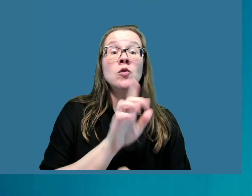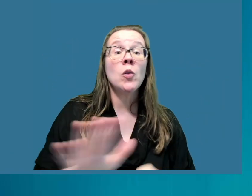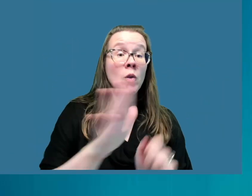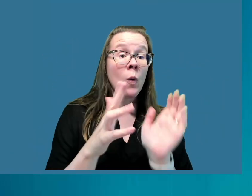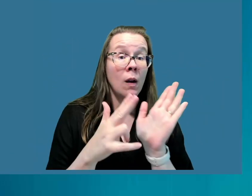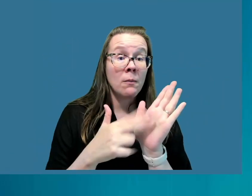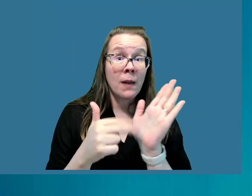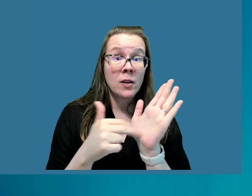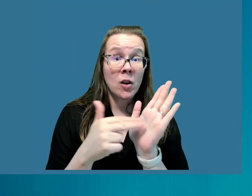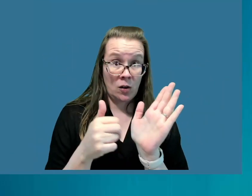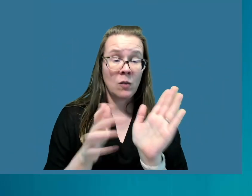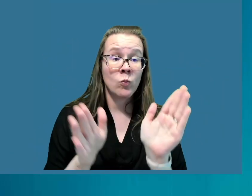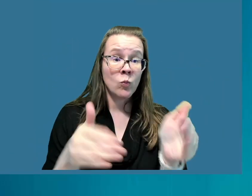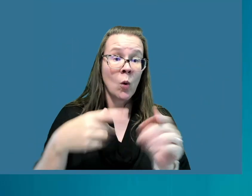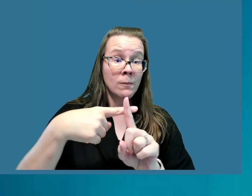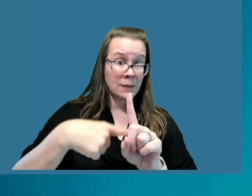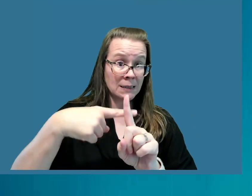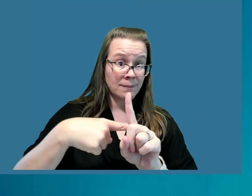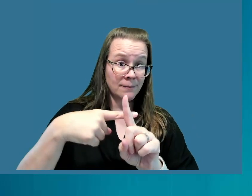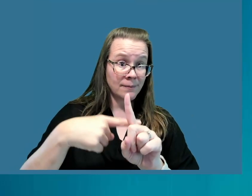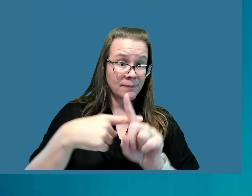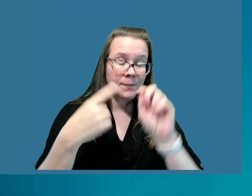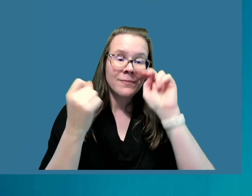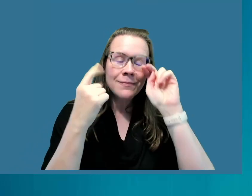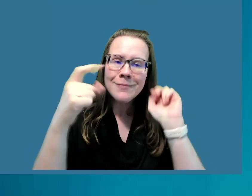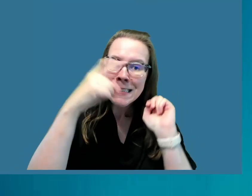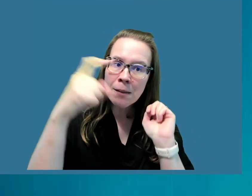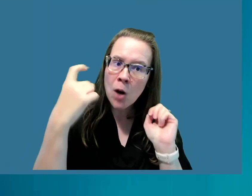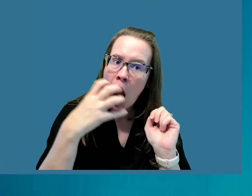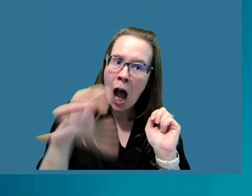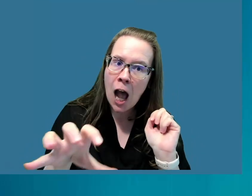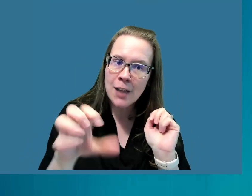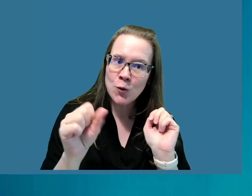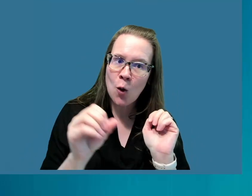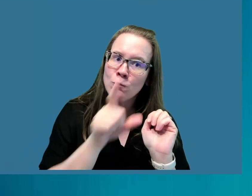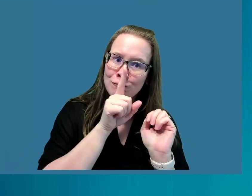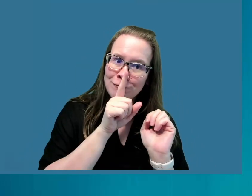So follow the recipe's, um, instructions. But the big things, for me, is making sure that your